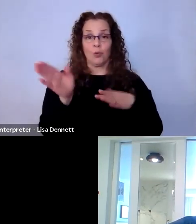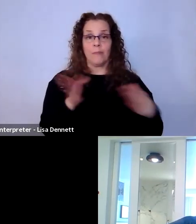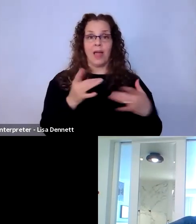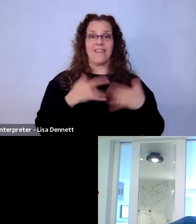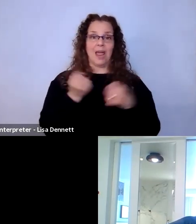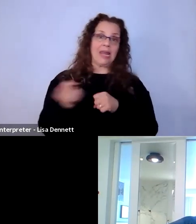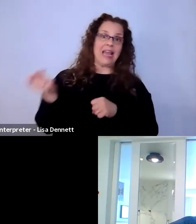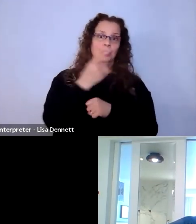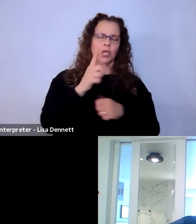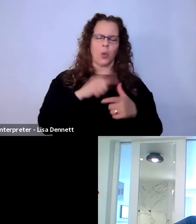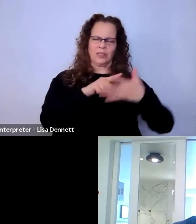Thursday of May for next year to be no.